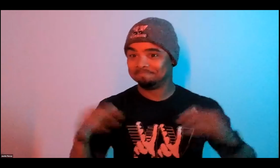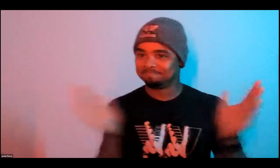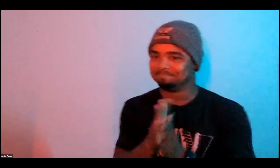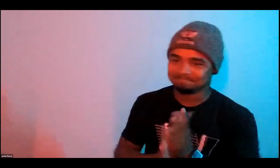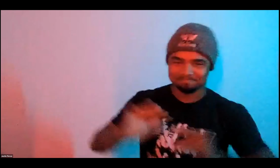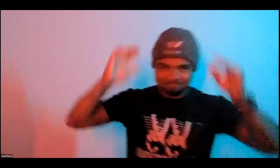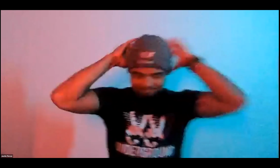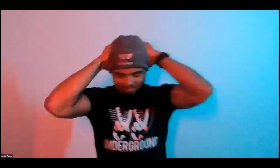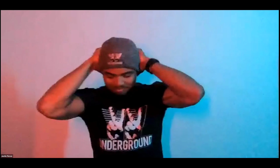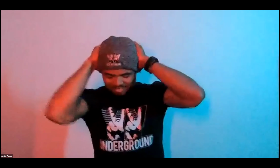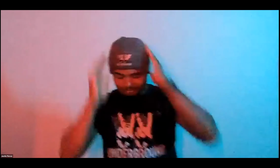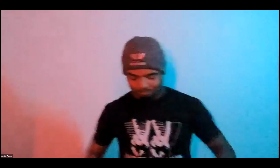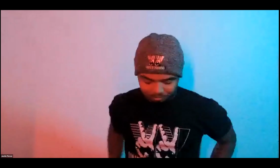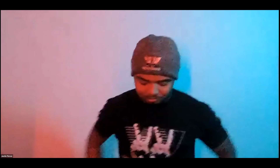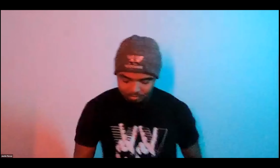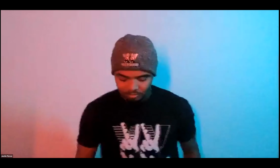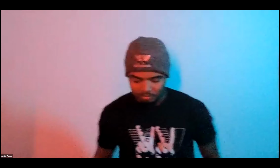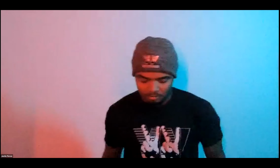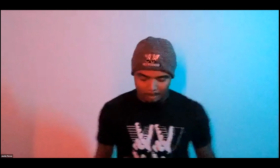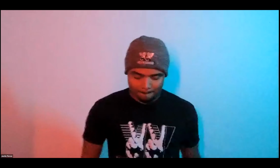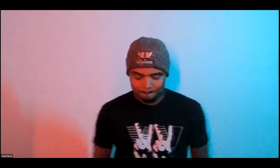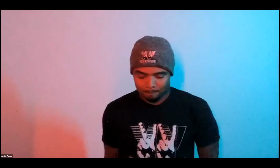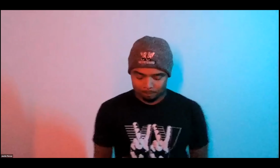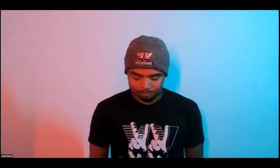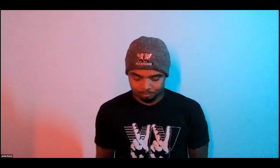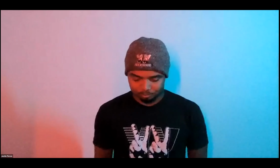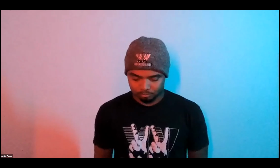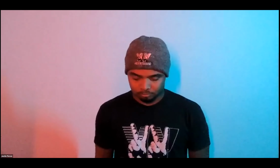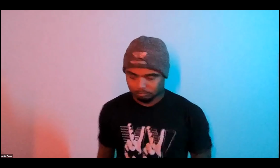And I'm going to do that. I'm going to become four different animals. Here I go.